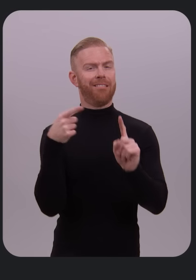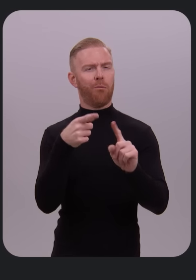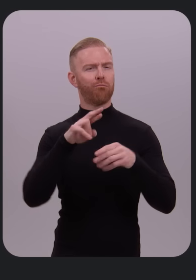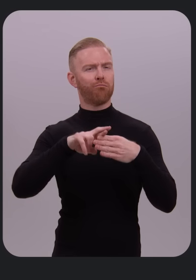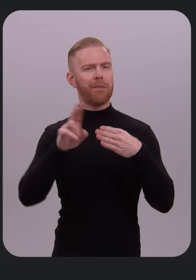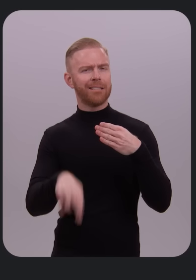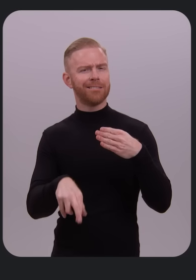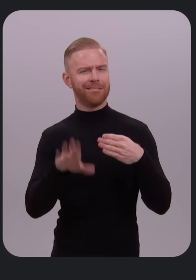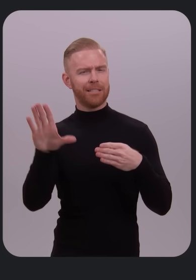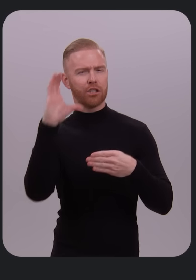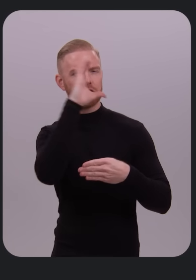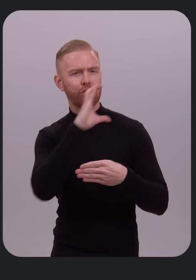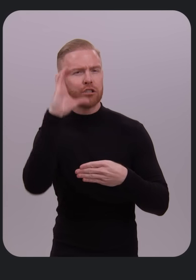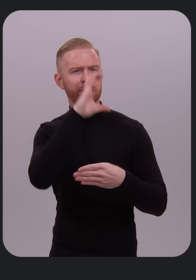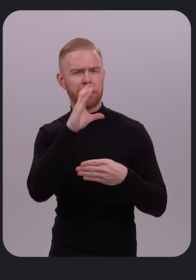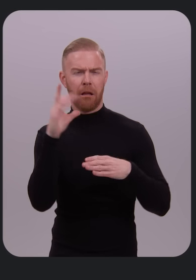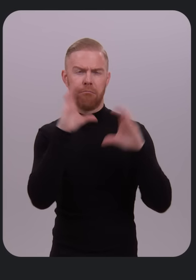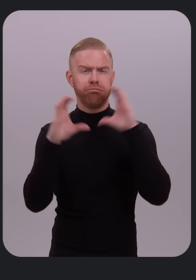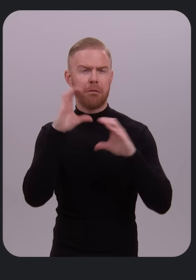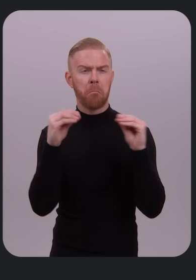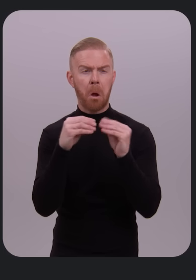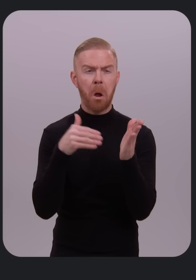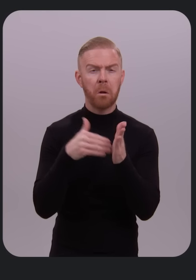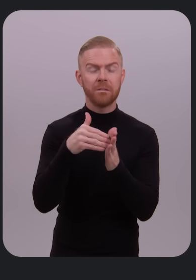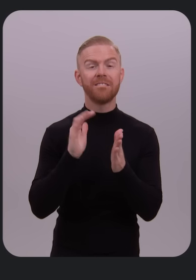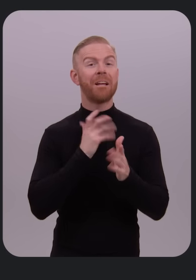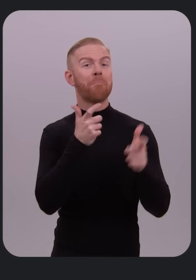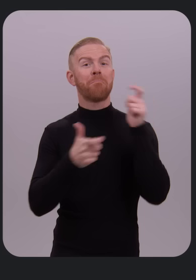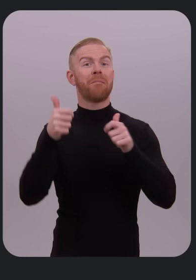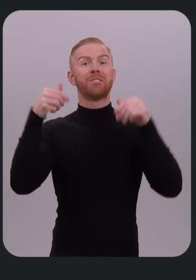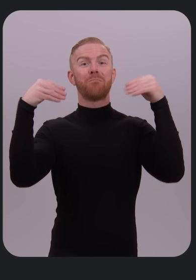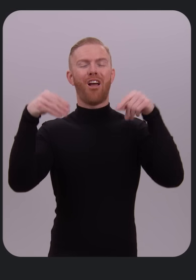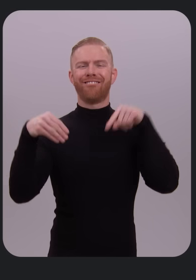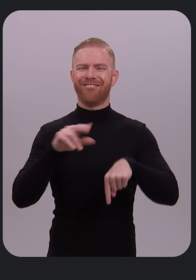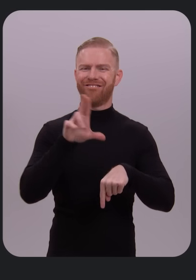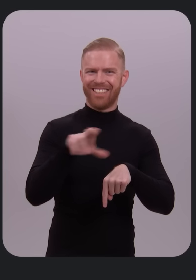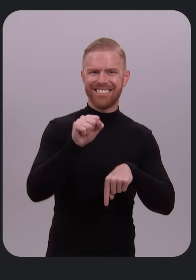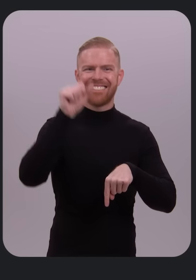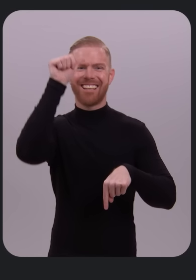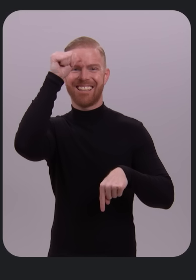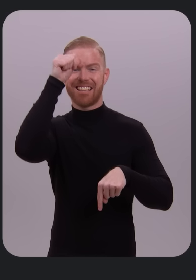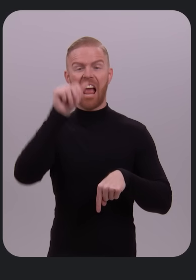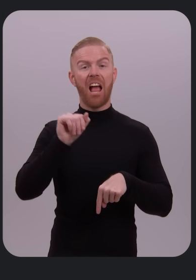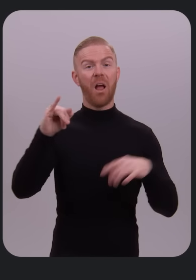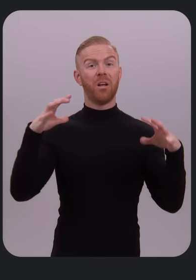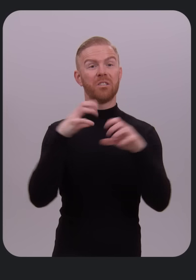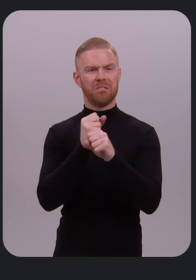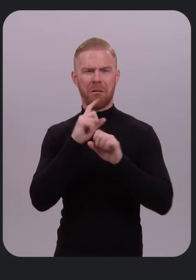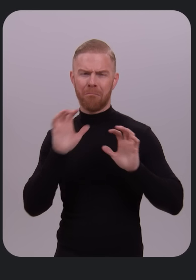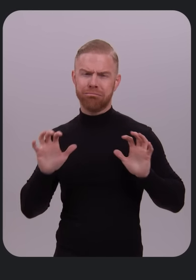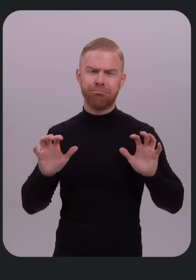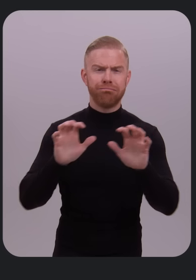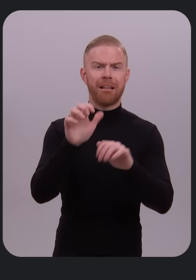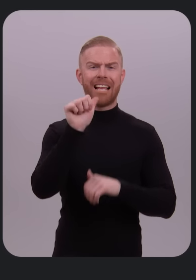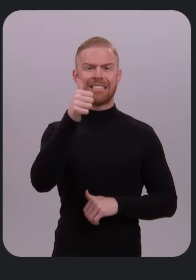In our biggest markets, like the US and India, AI Overviews are driving over 10% growth in the types